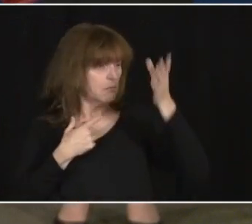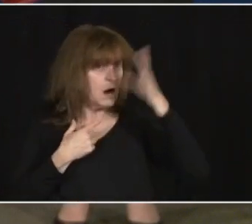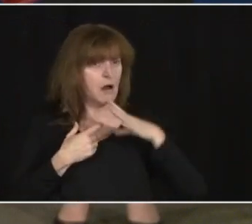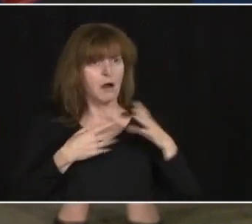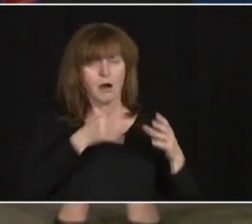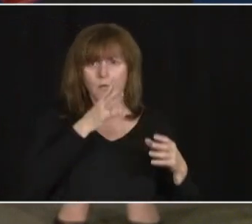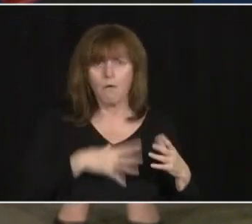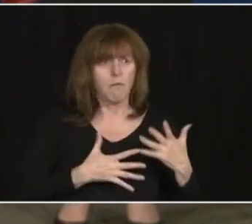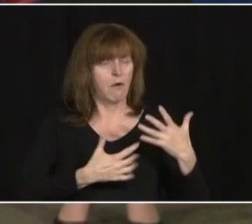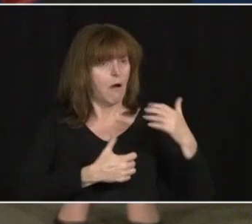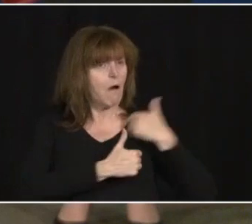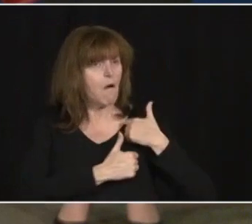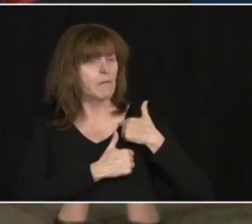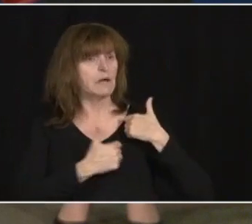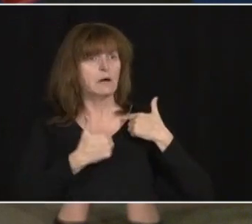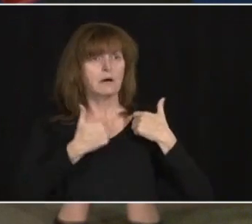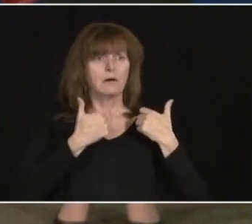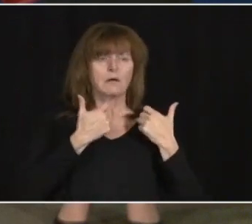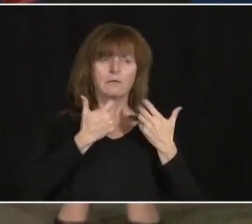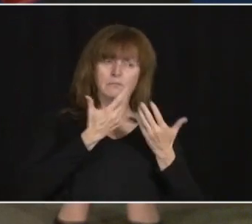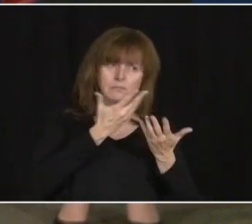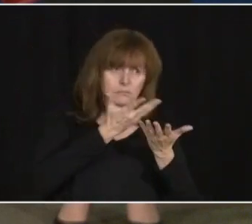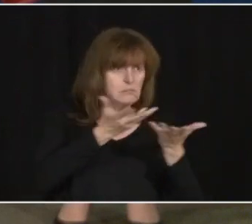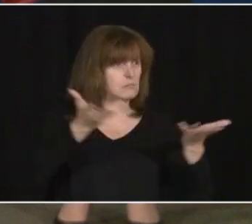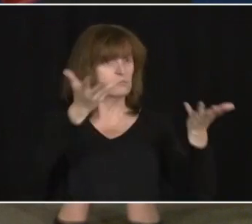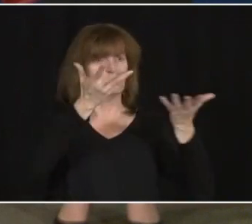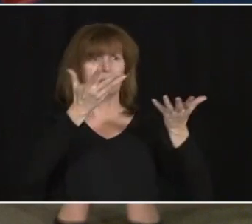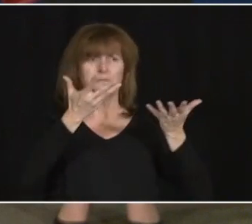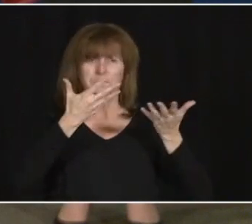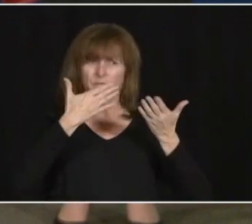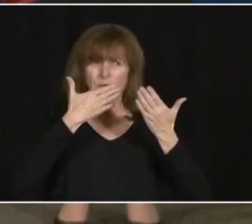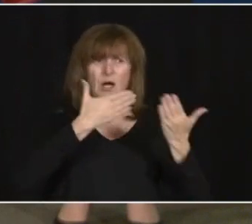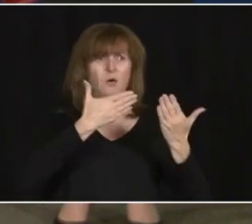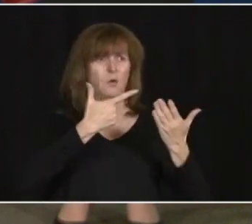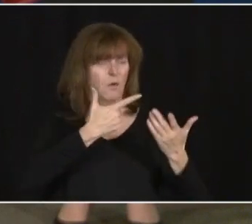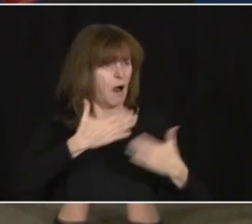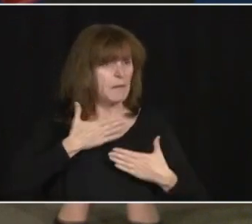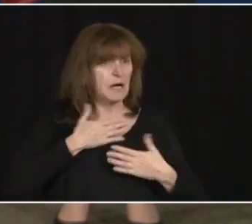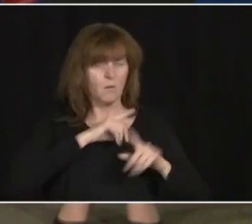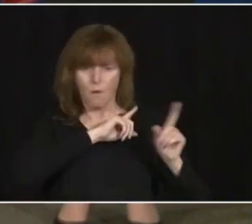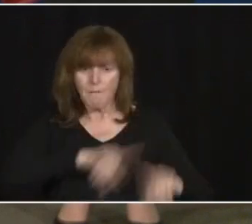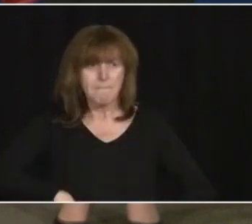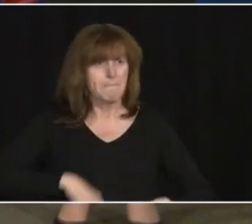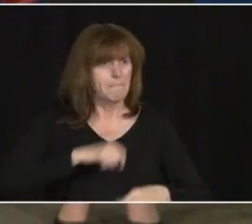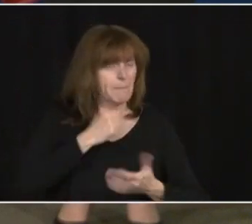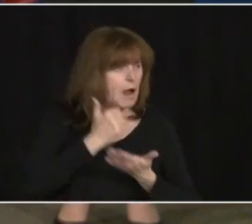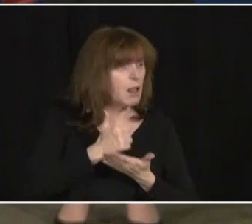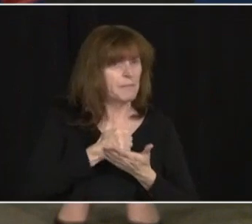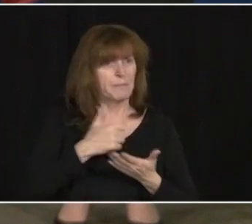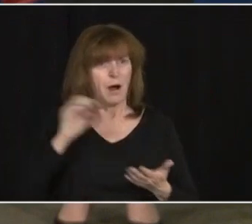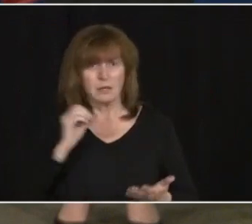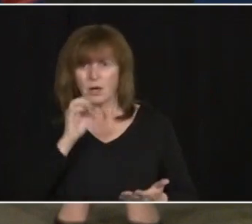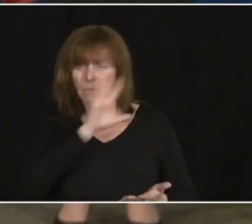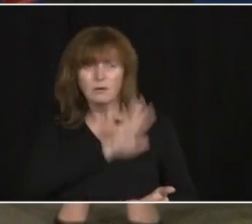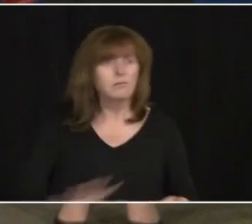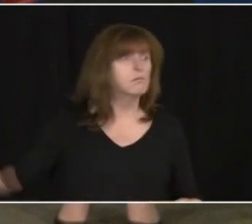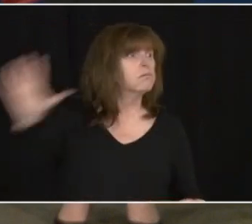there and support Ontario and the rest of the country any way they can. They are absolute champions and they are